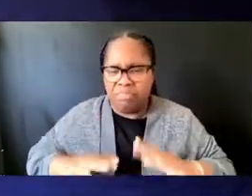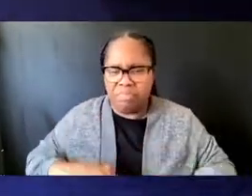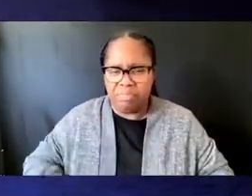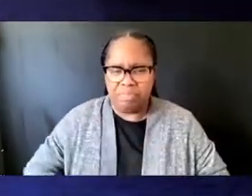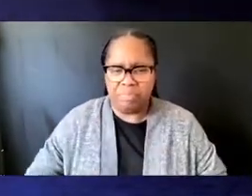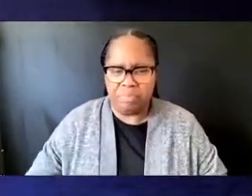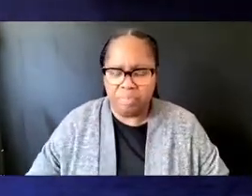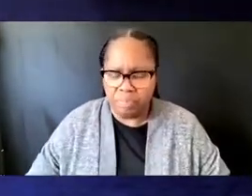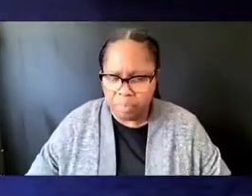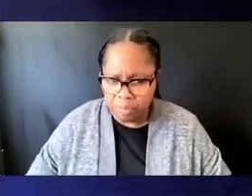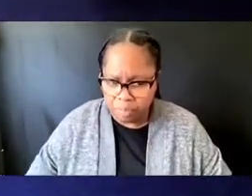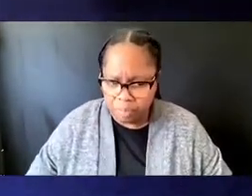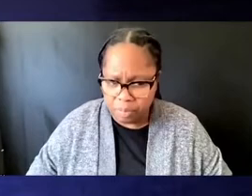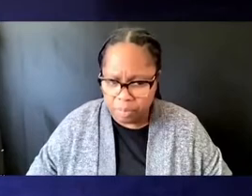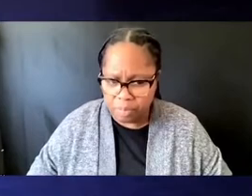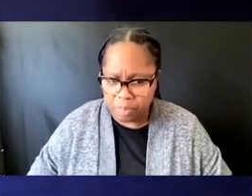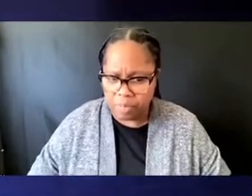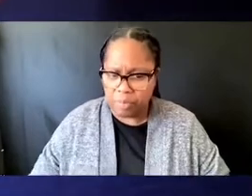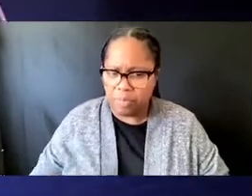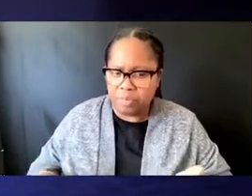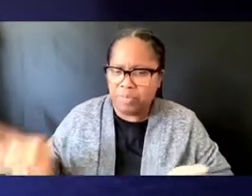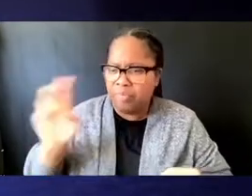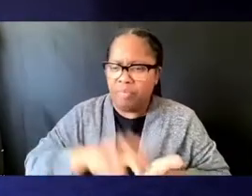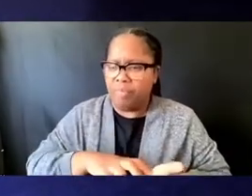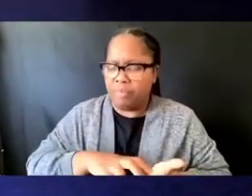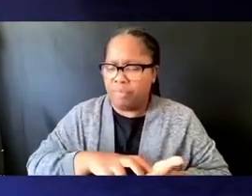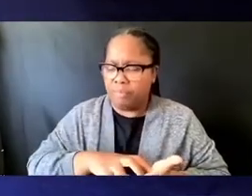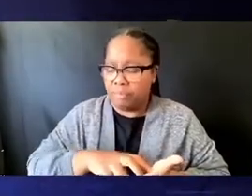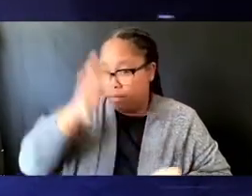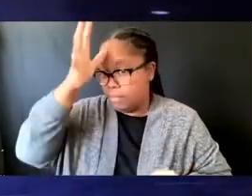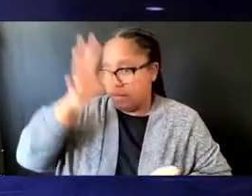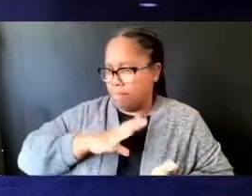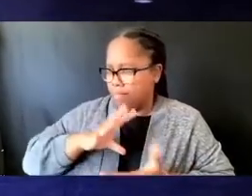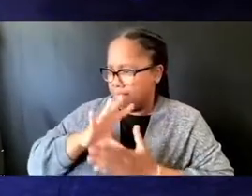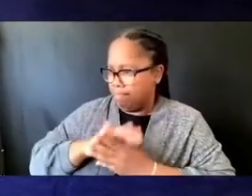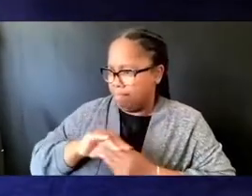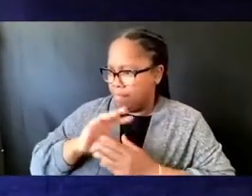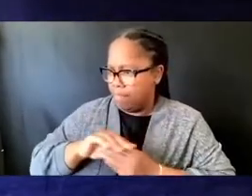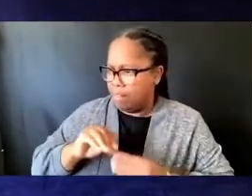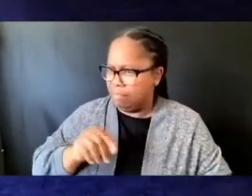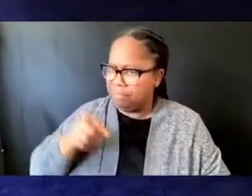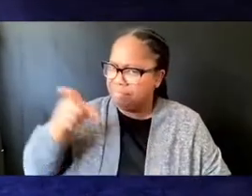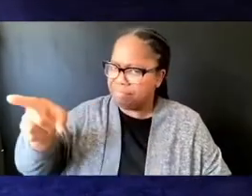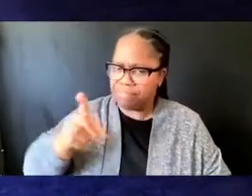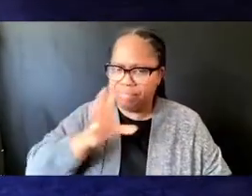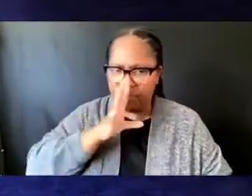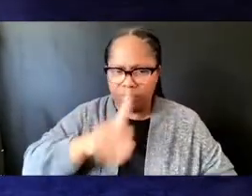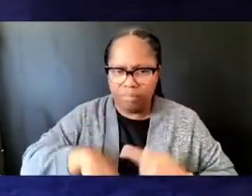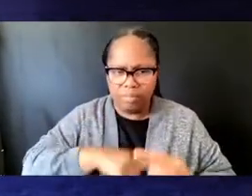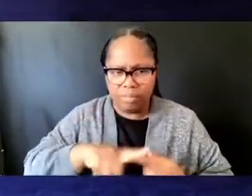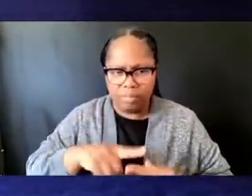What are the goals unsaid. (gasping) Speaks the loudest. (gasping)